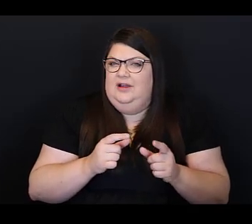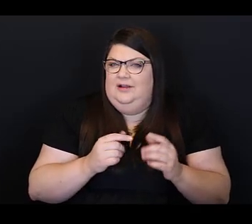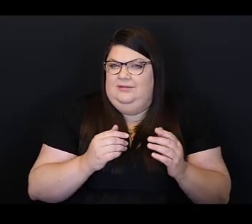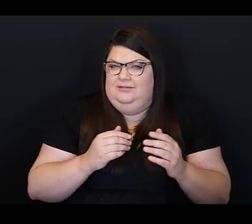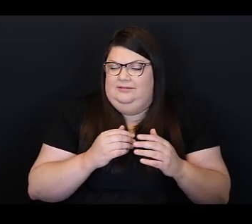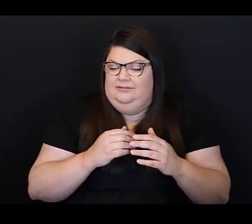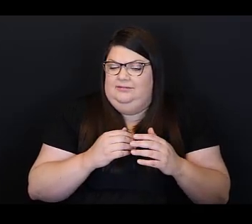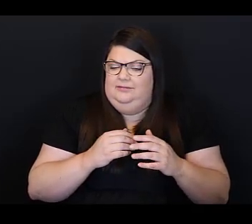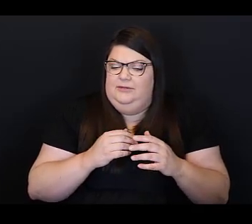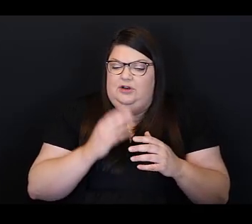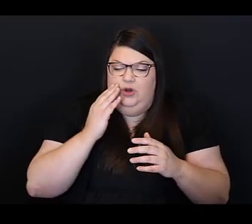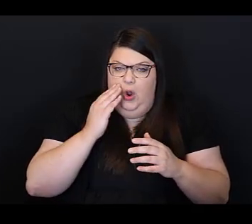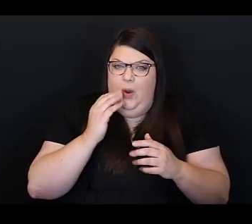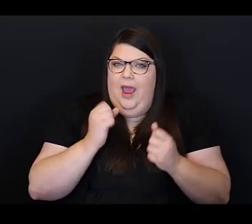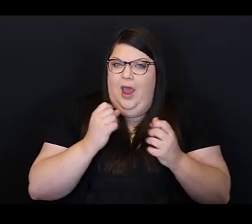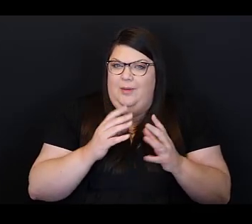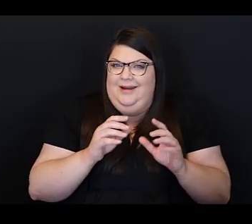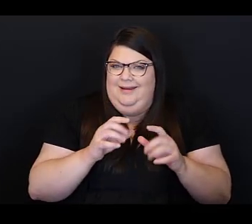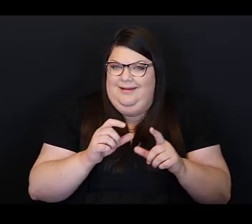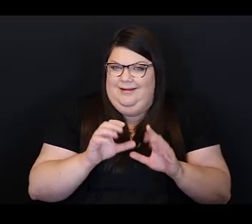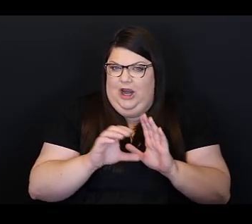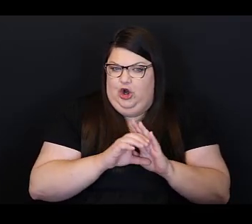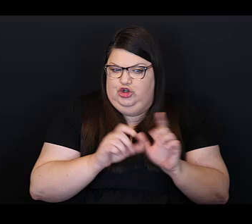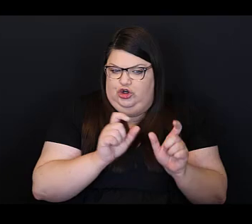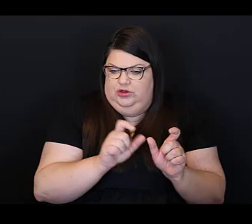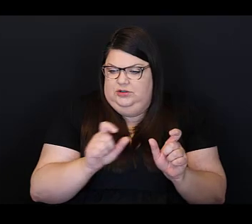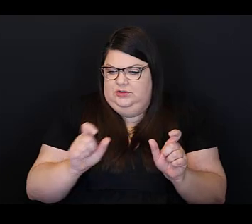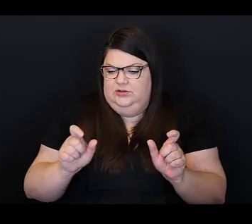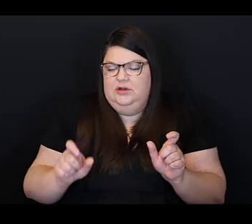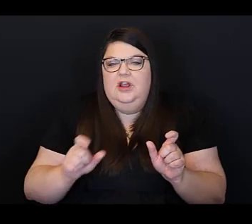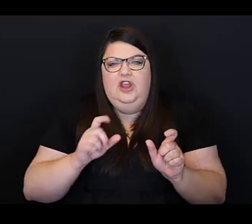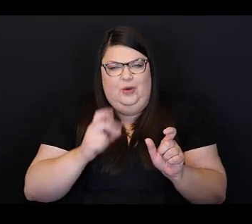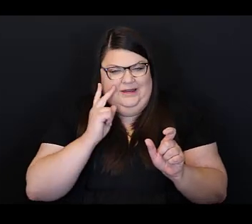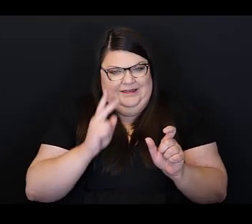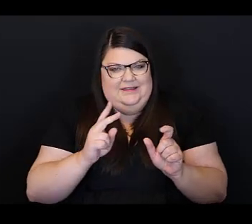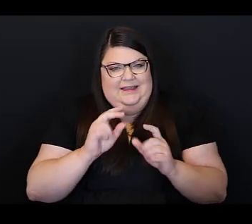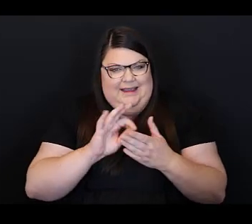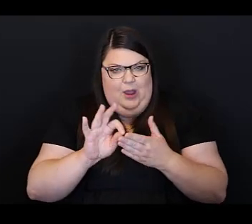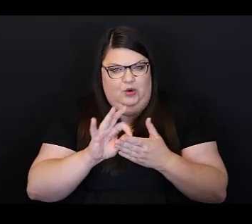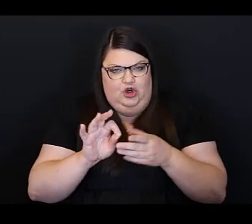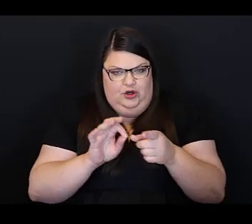displayed to indicate how many characters you enter. After you have completed these fields